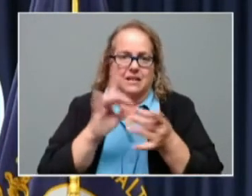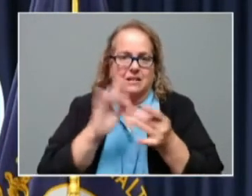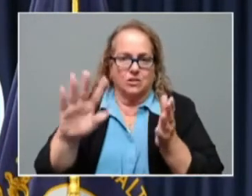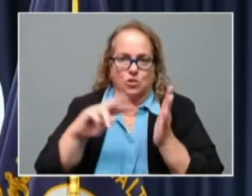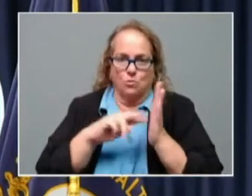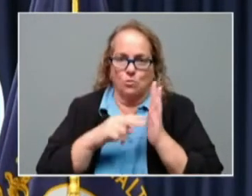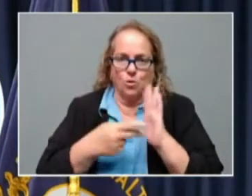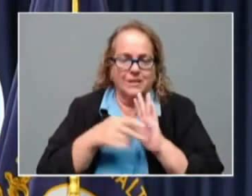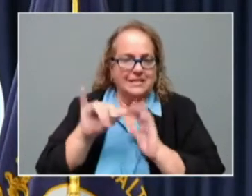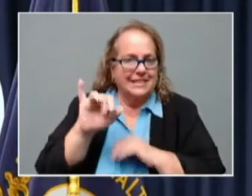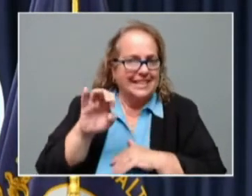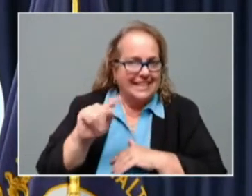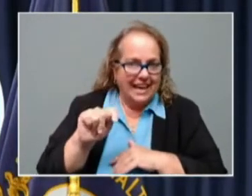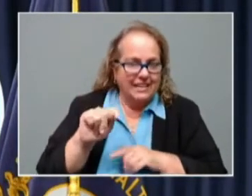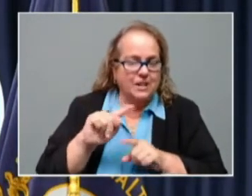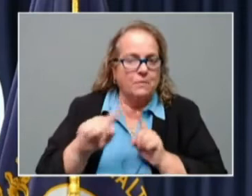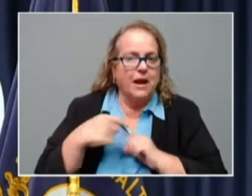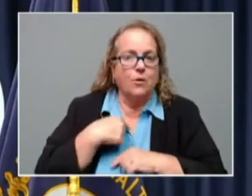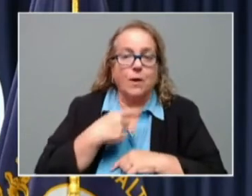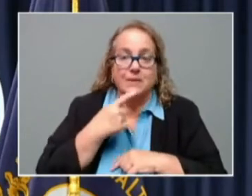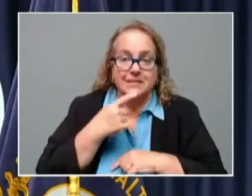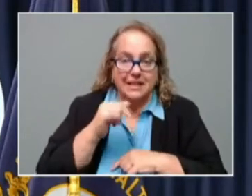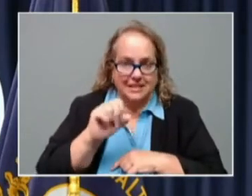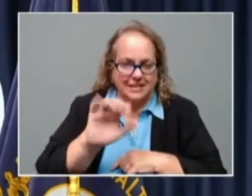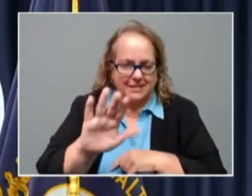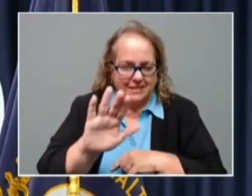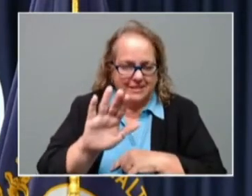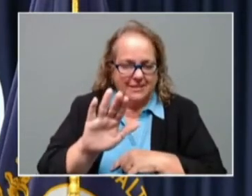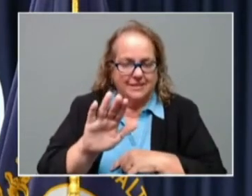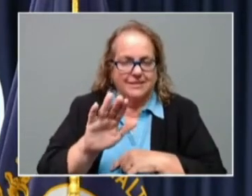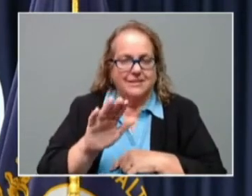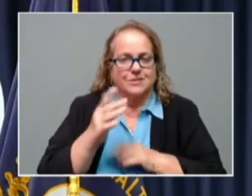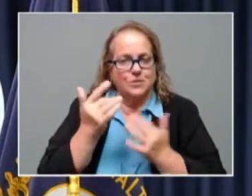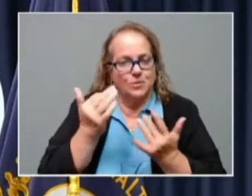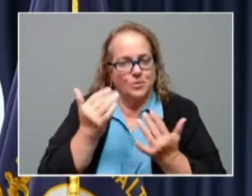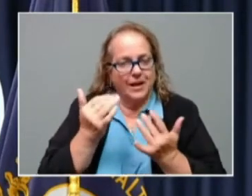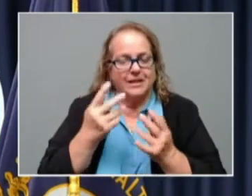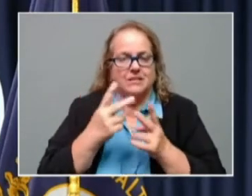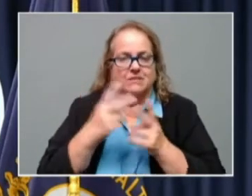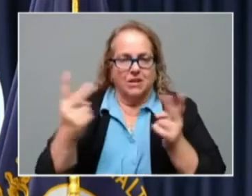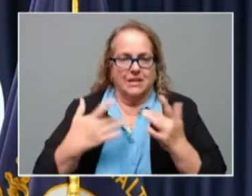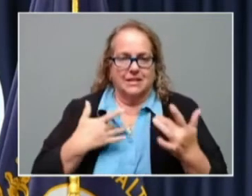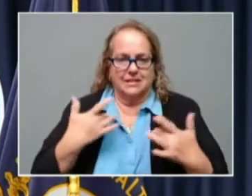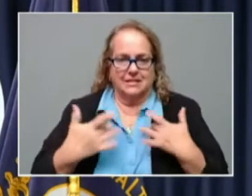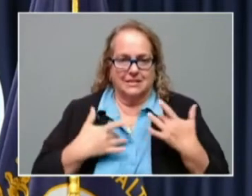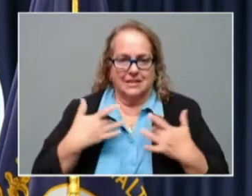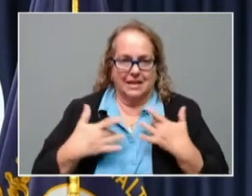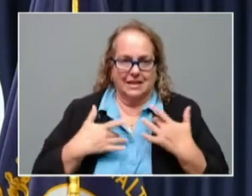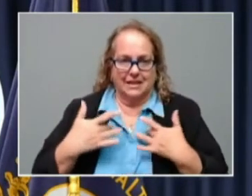It is incredibly exciting. Uh, and folks are going to know about it very,